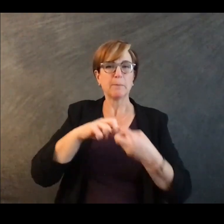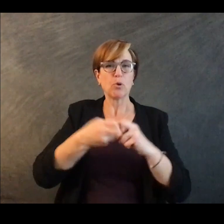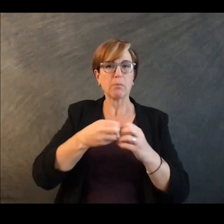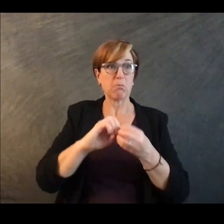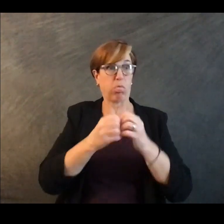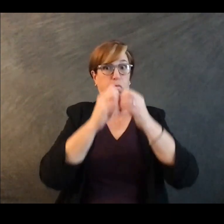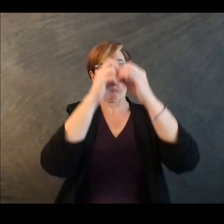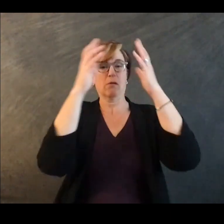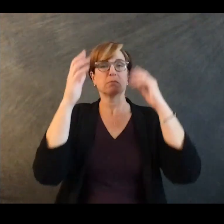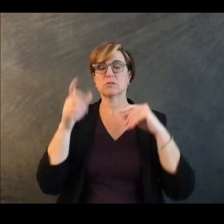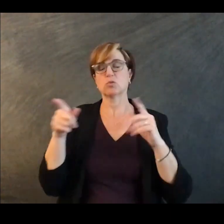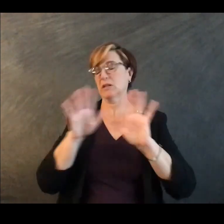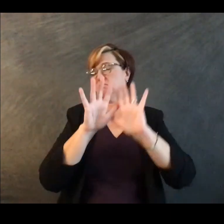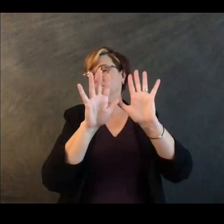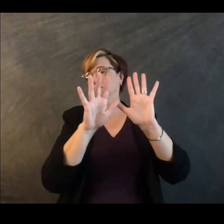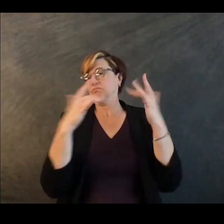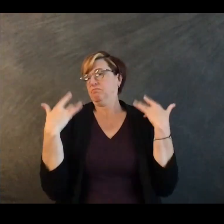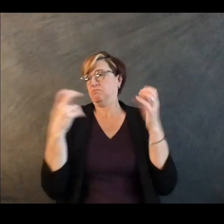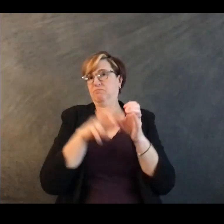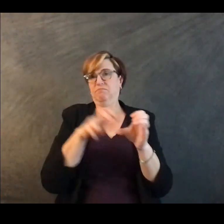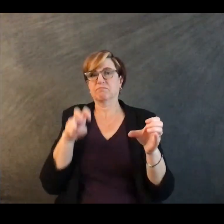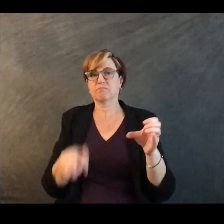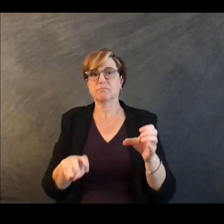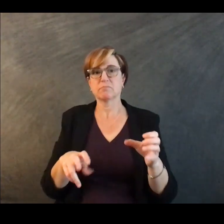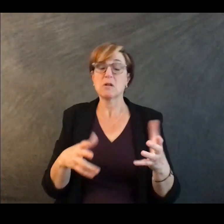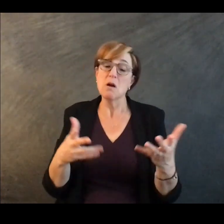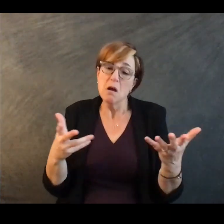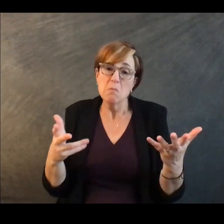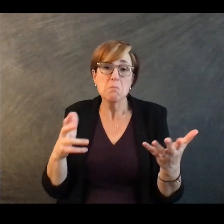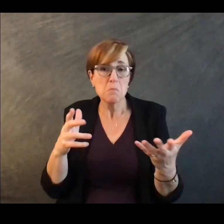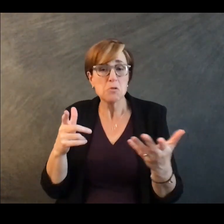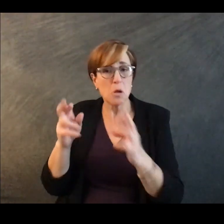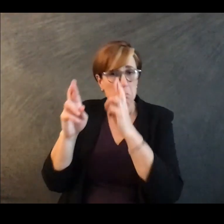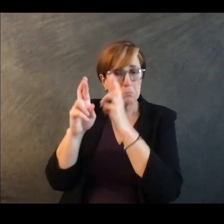that was a very unselfish thing for him to do what should happen now the